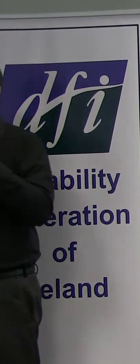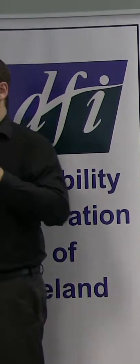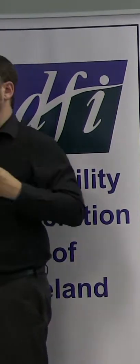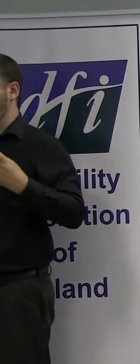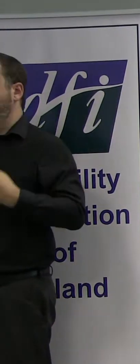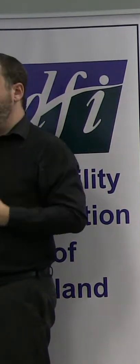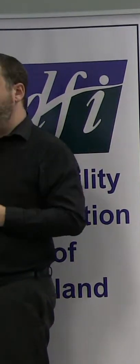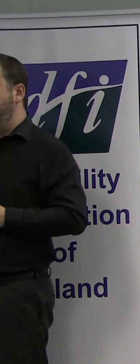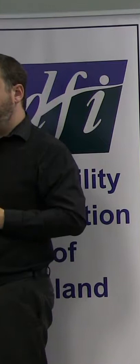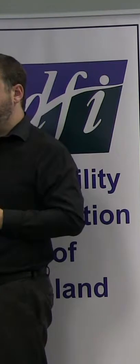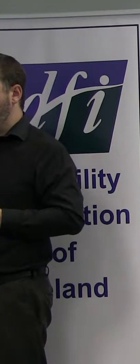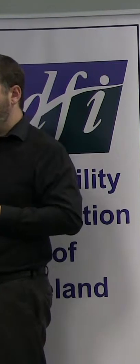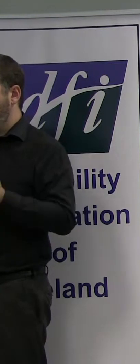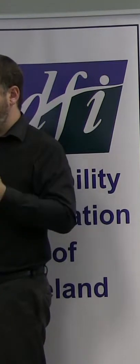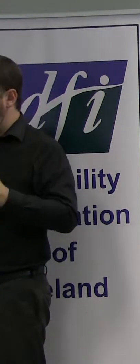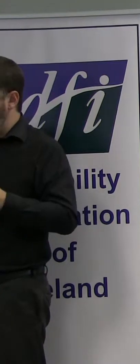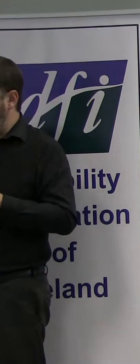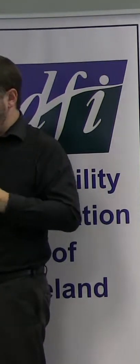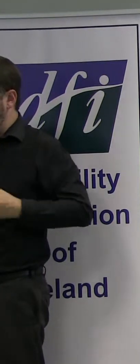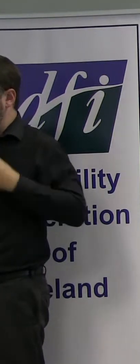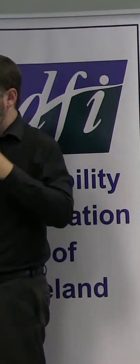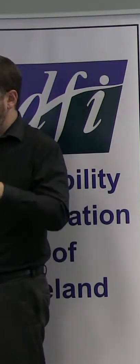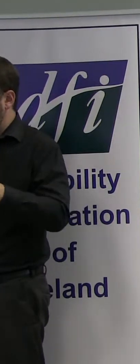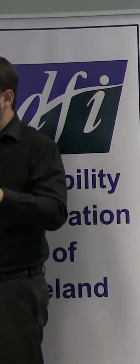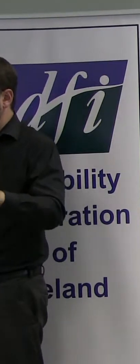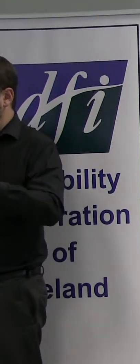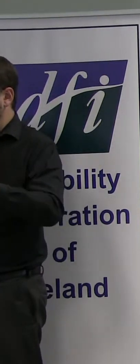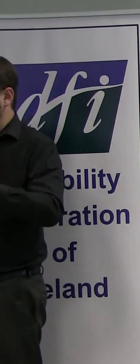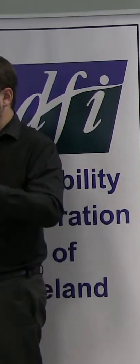and they're the key purposes they come from common law and then any purpose